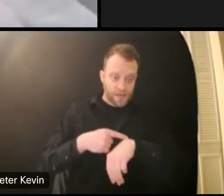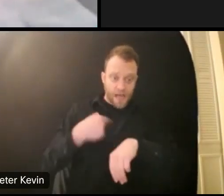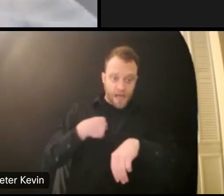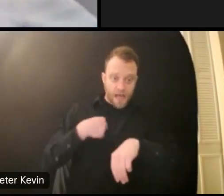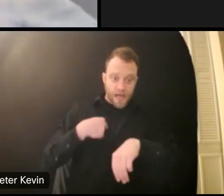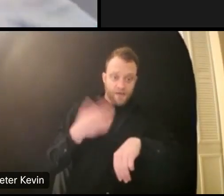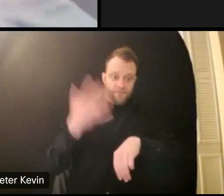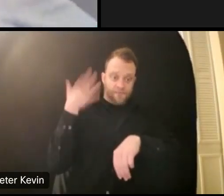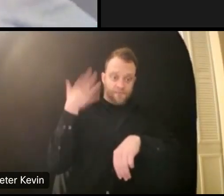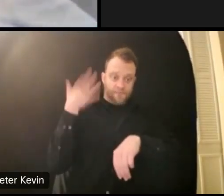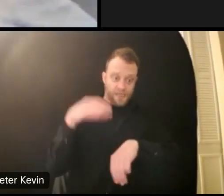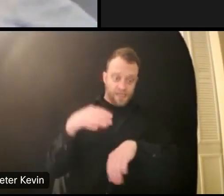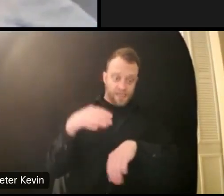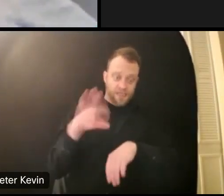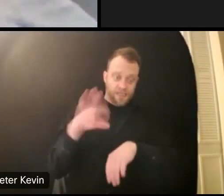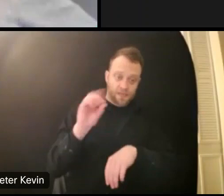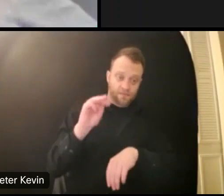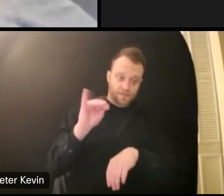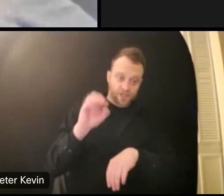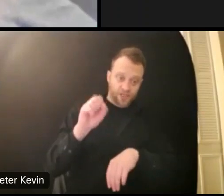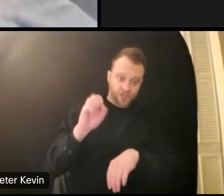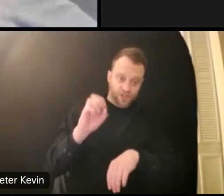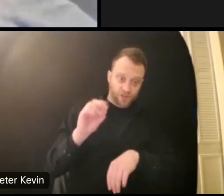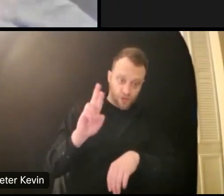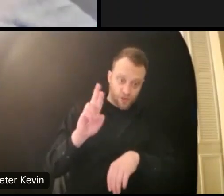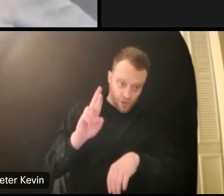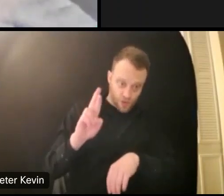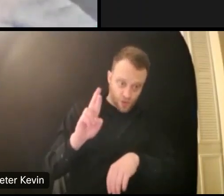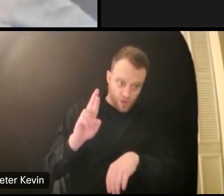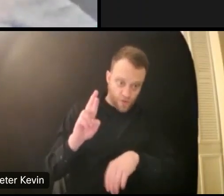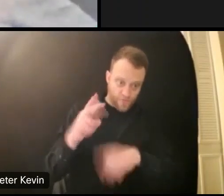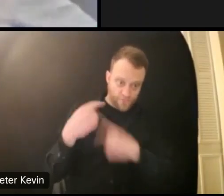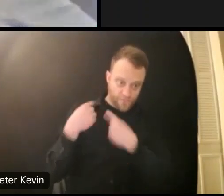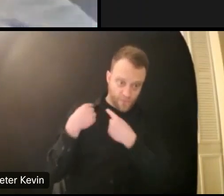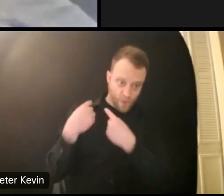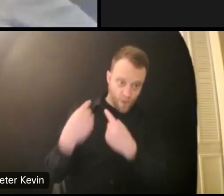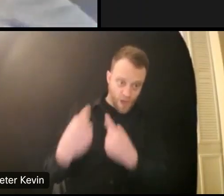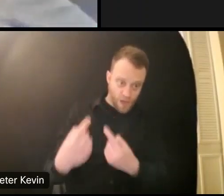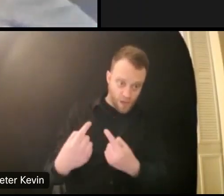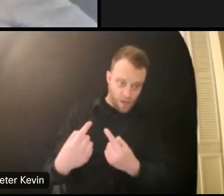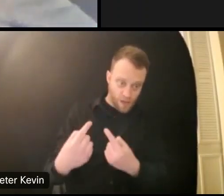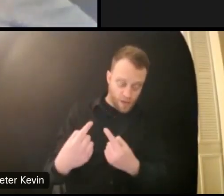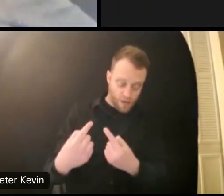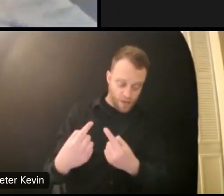But according to the information that I've read thus far, it sounds like within a 20 to